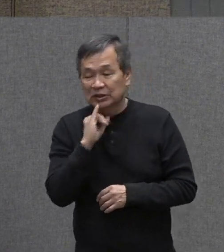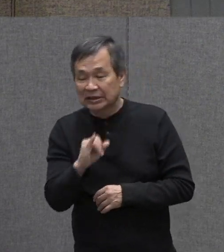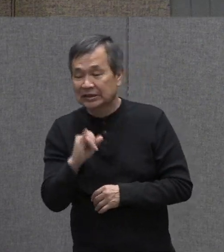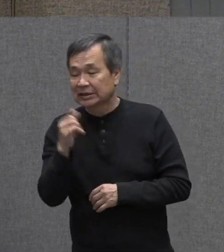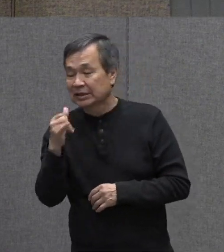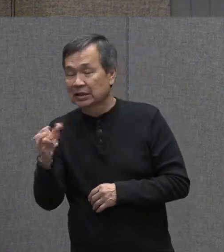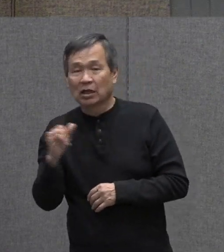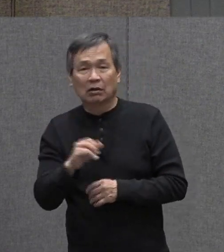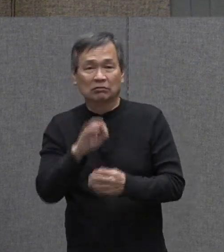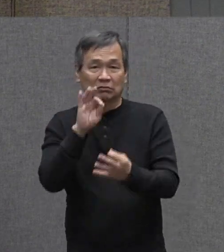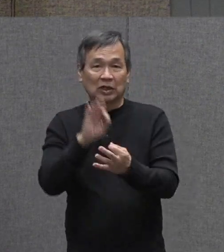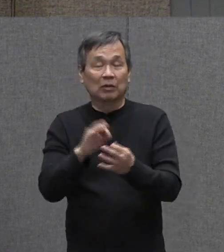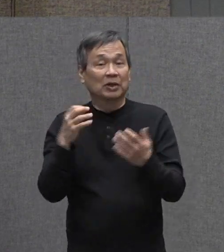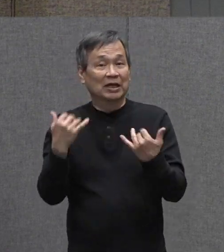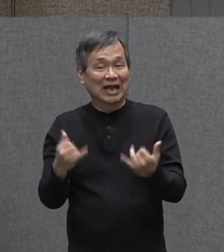Let's get flexible friends.